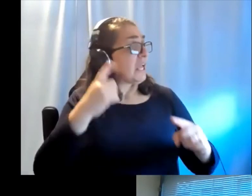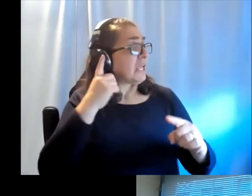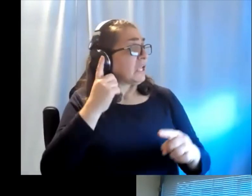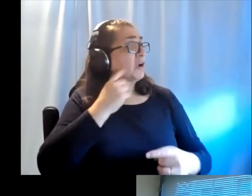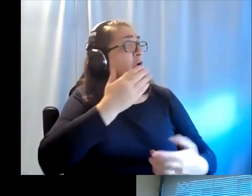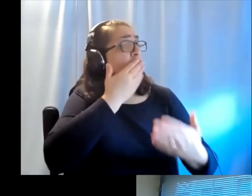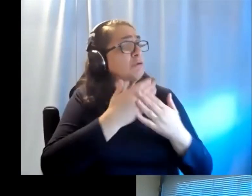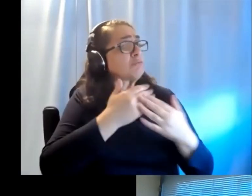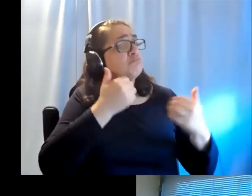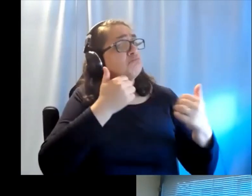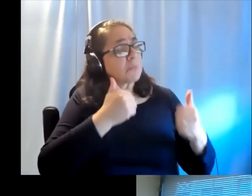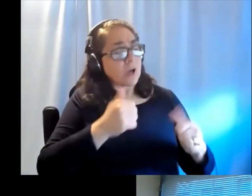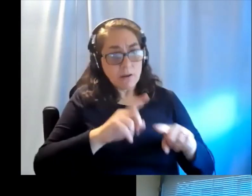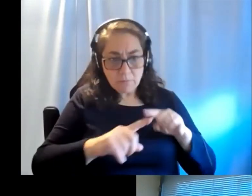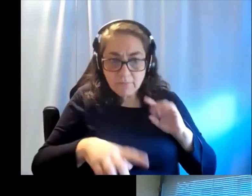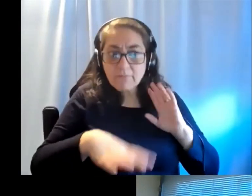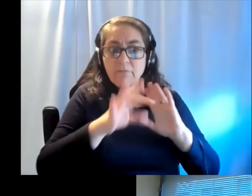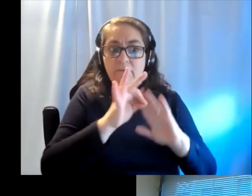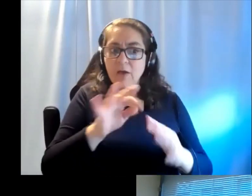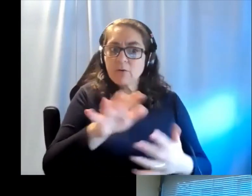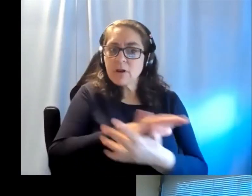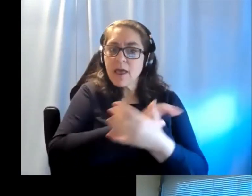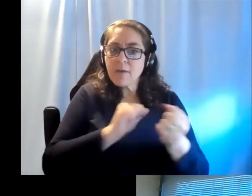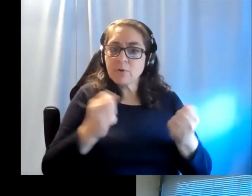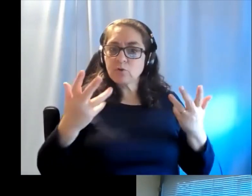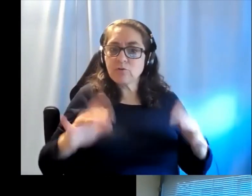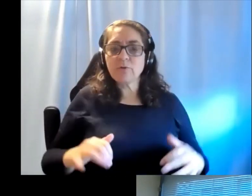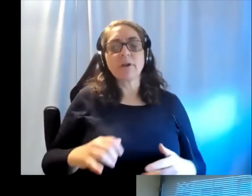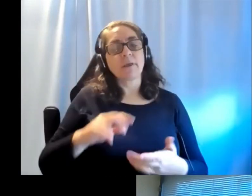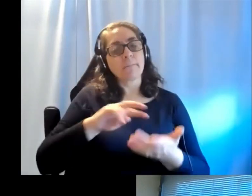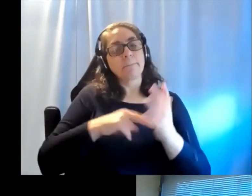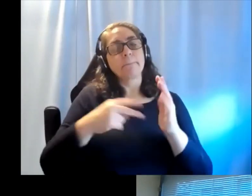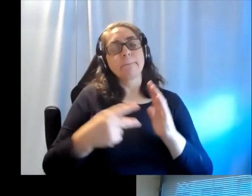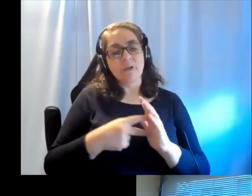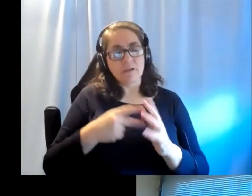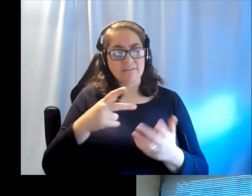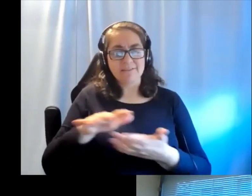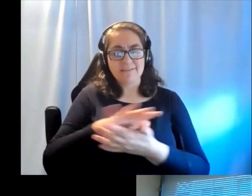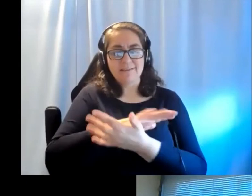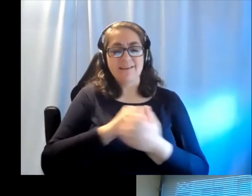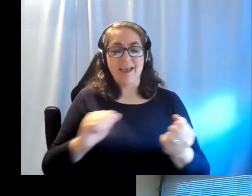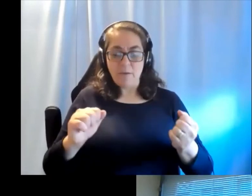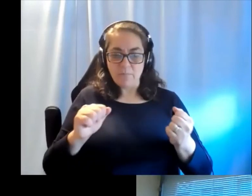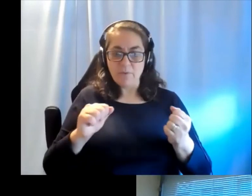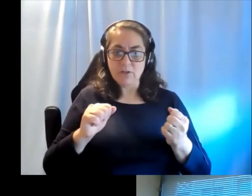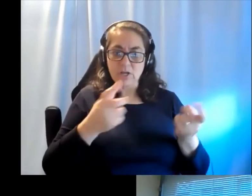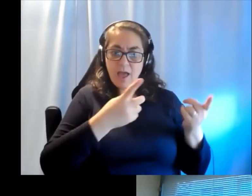That would suggest that they damaged their hearing long before people even noticed it.